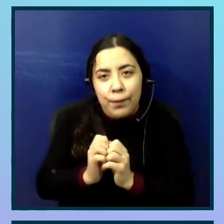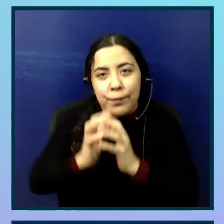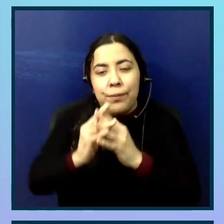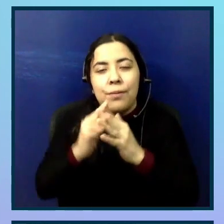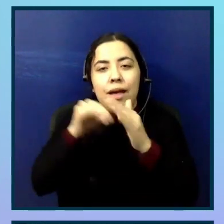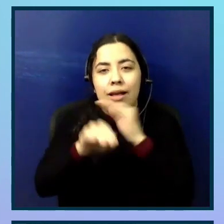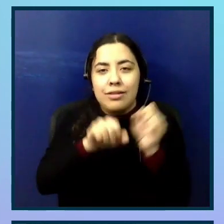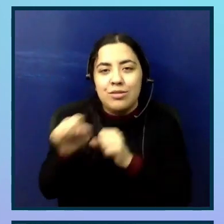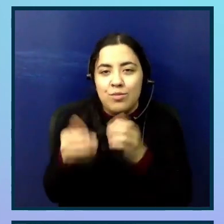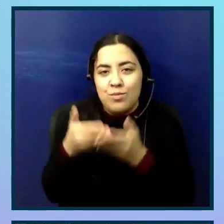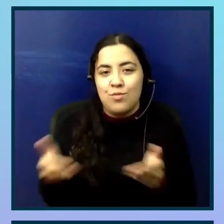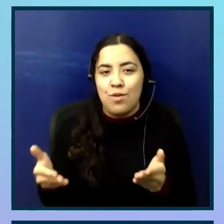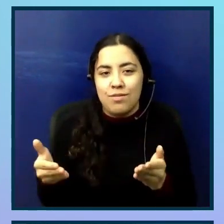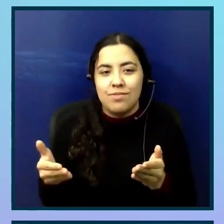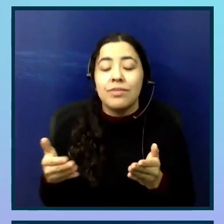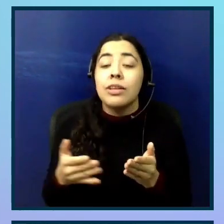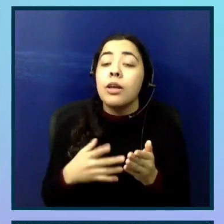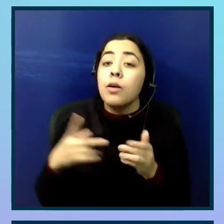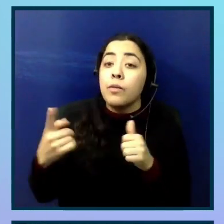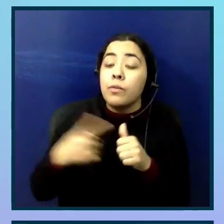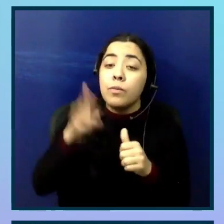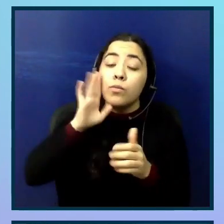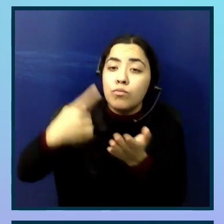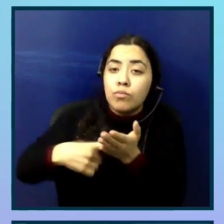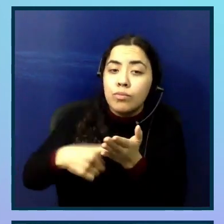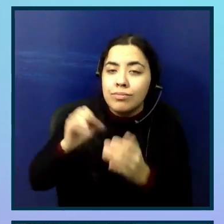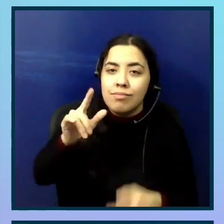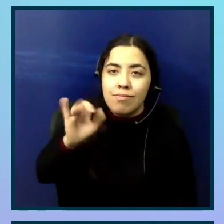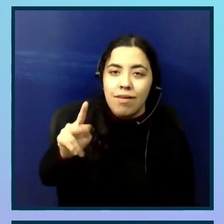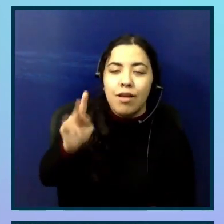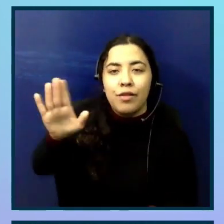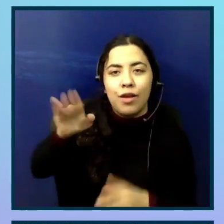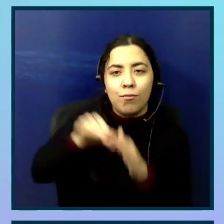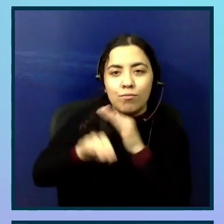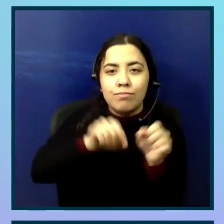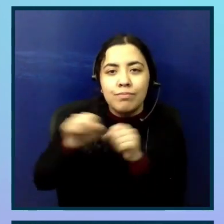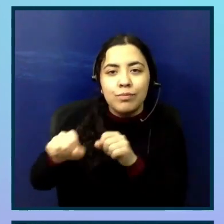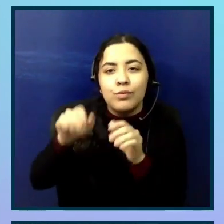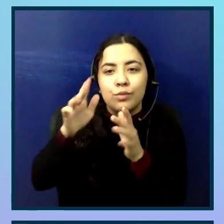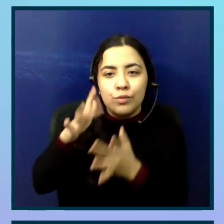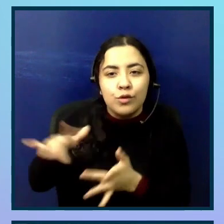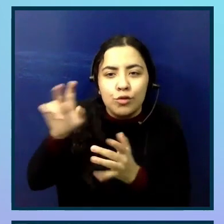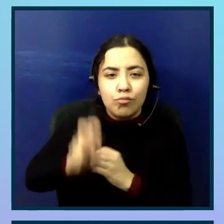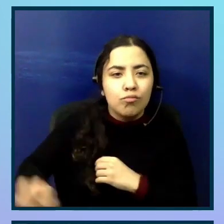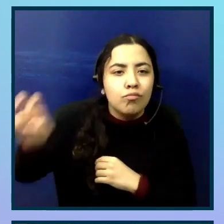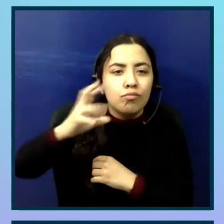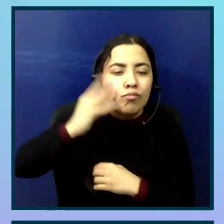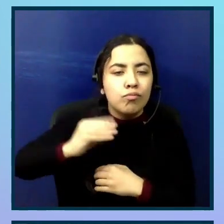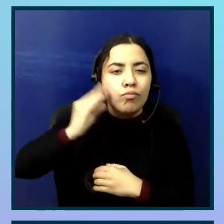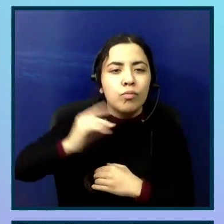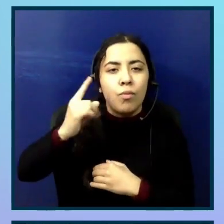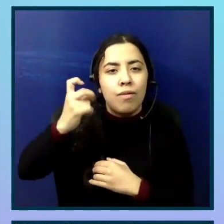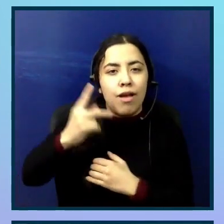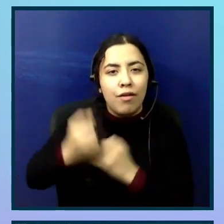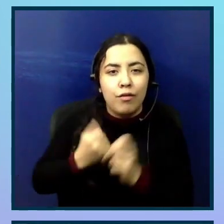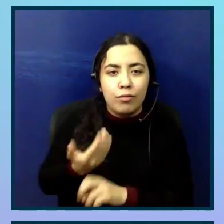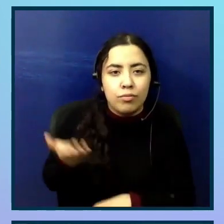And we're gonna start by taking you through Slack's accessibility journey over the past year and a half. And talk about how we created a culture